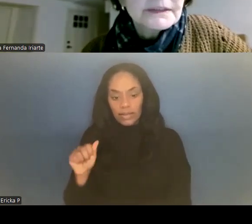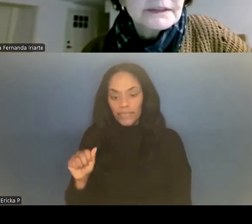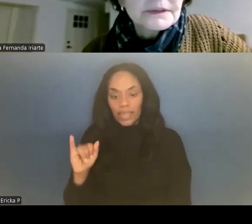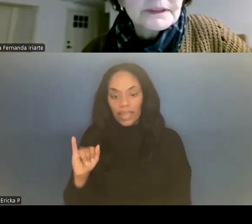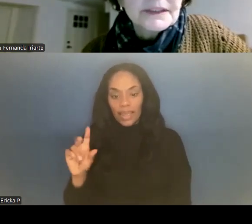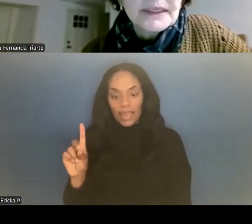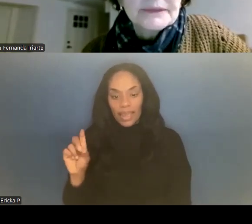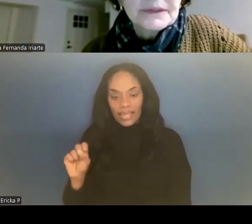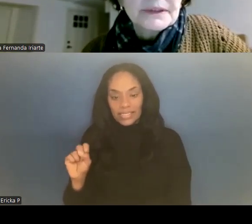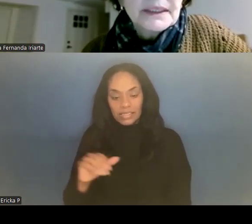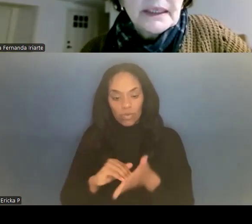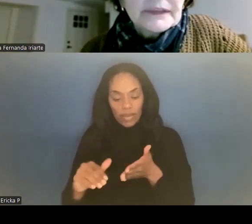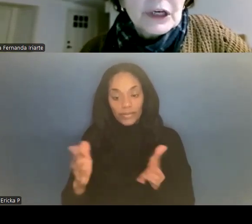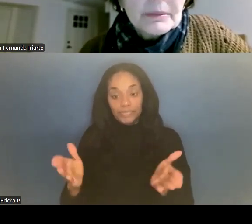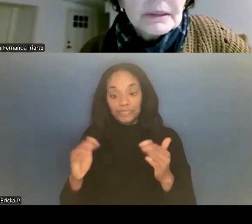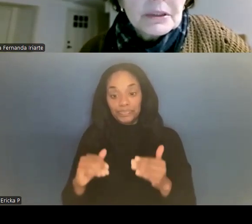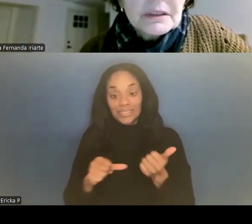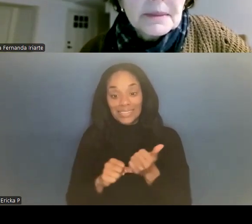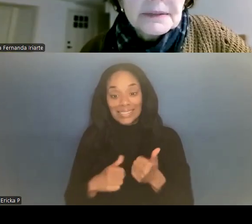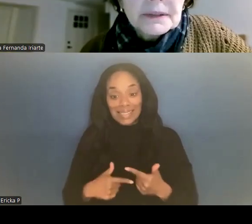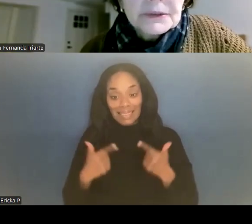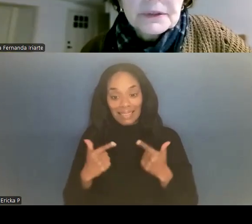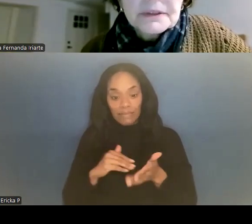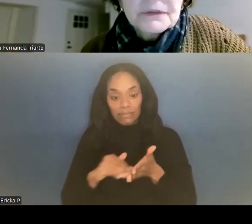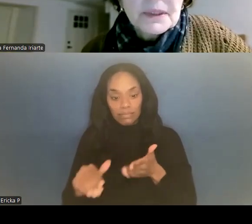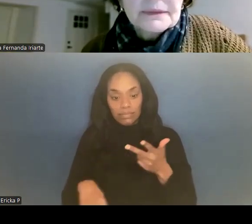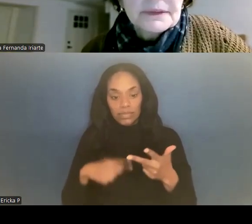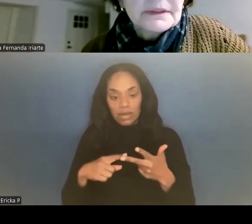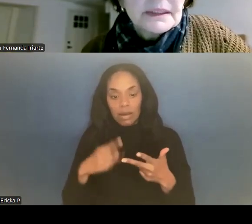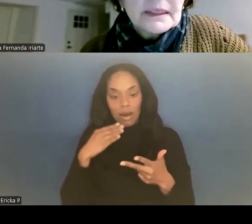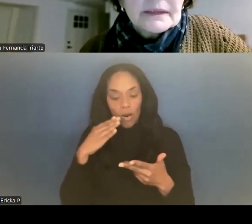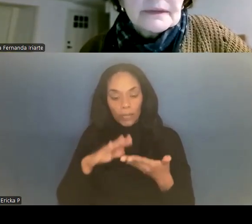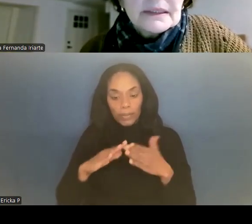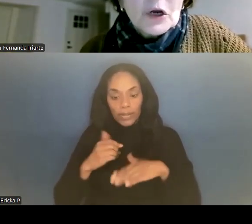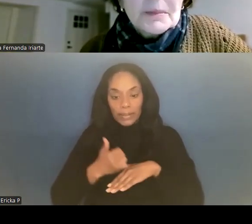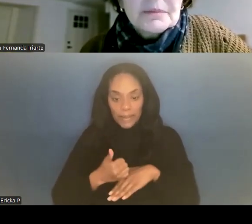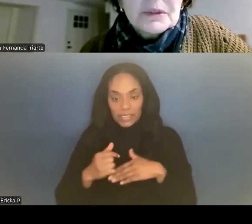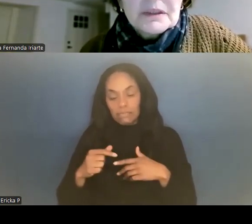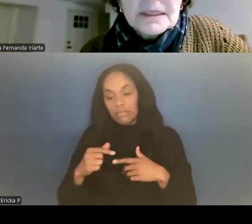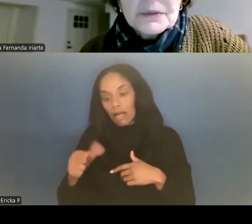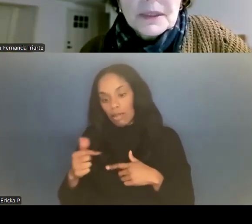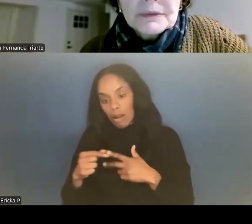Assisted Living waiver, the Home and Community-Based Alternatives waiver, the home community-based waiver